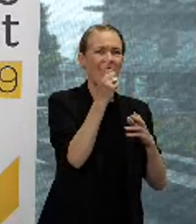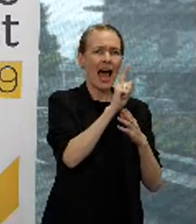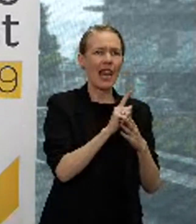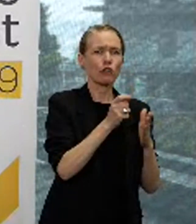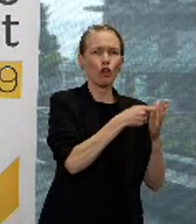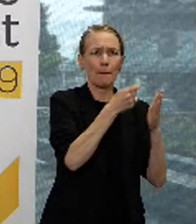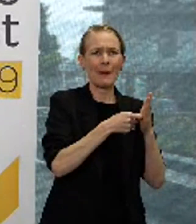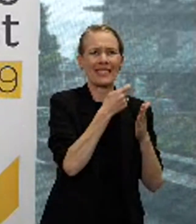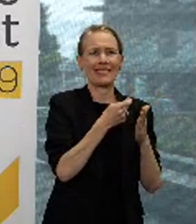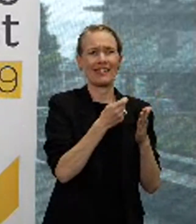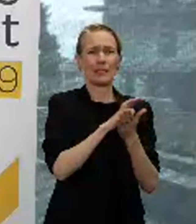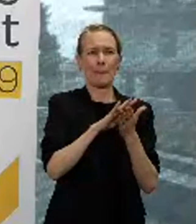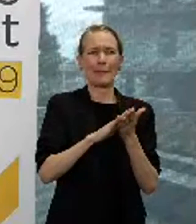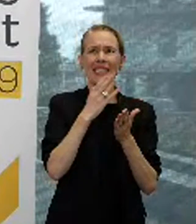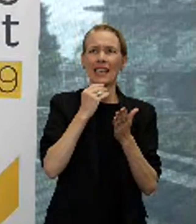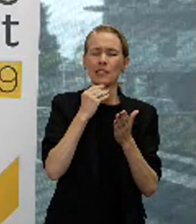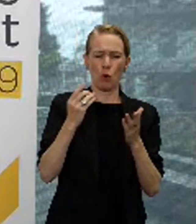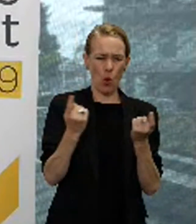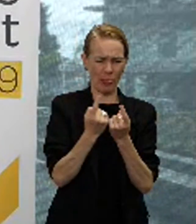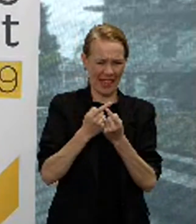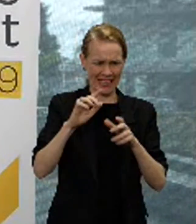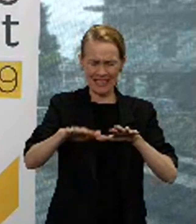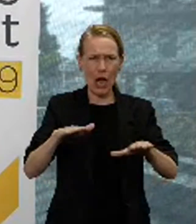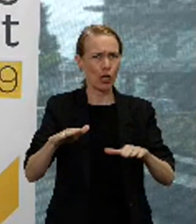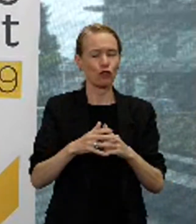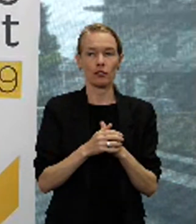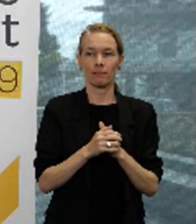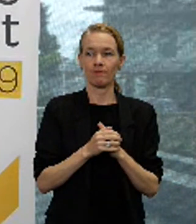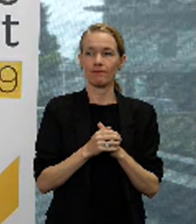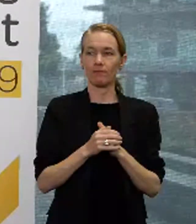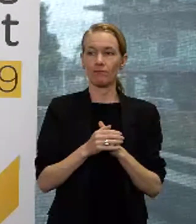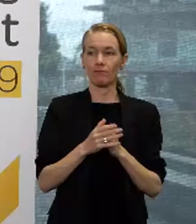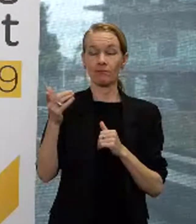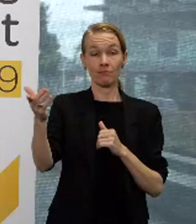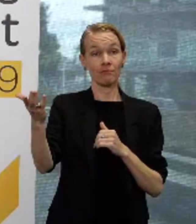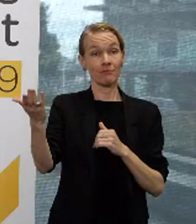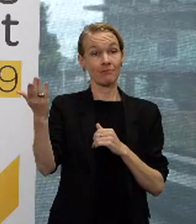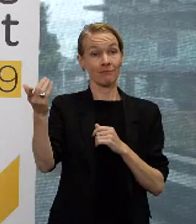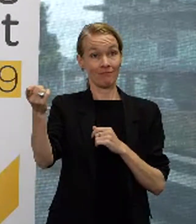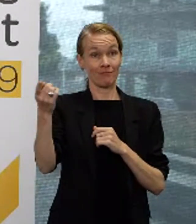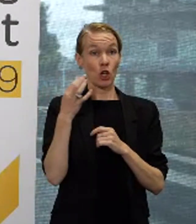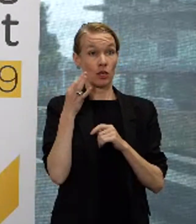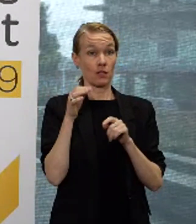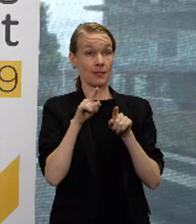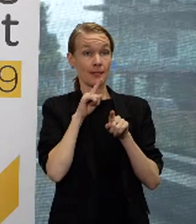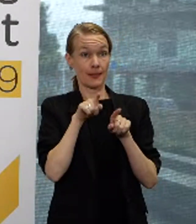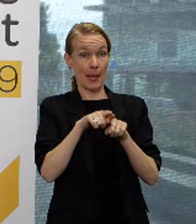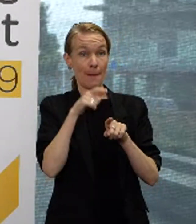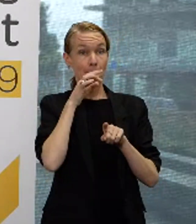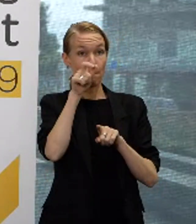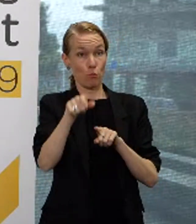raised about how stringent the border controls are at ports across the country.